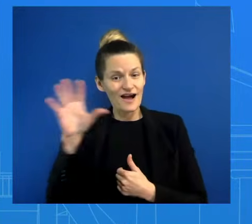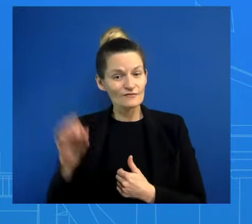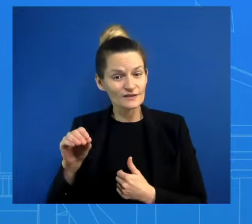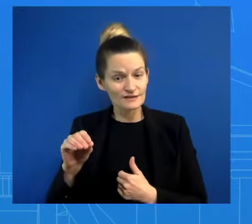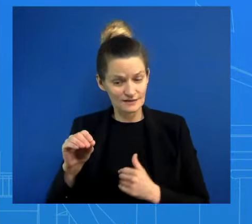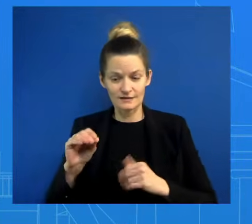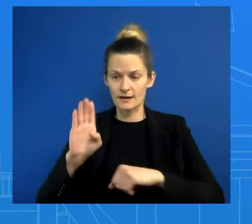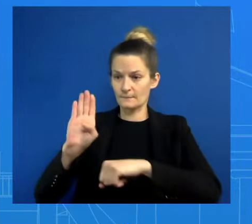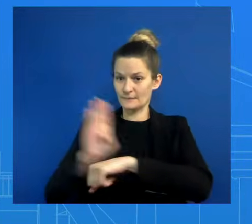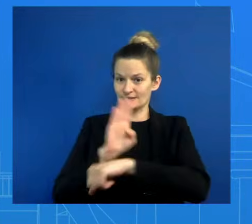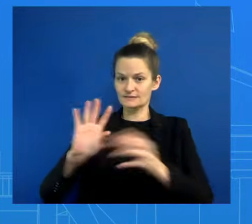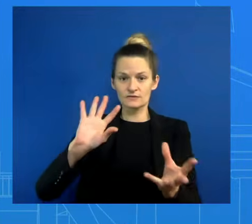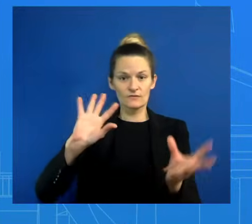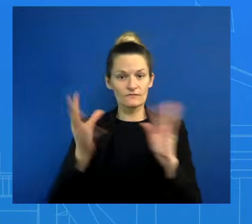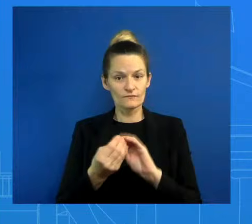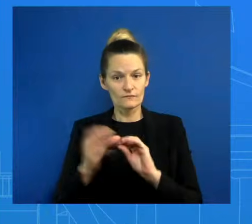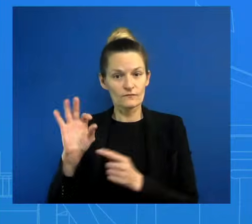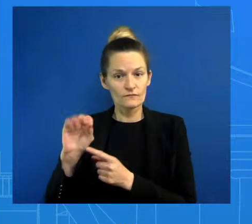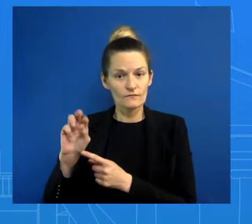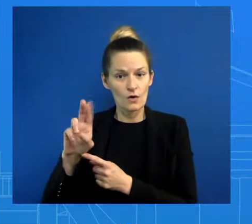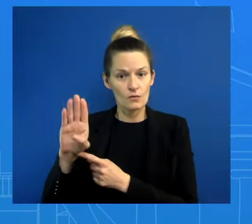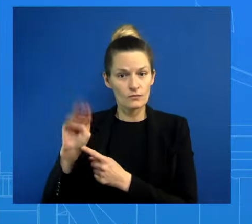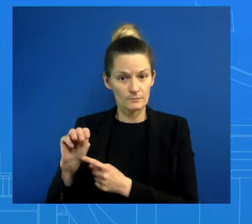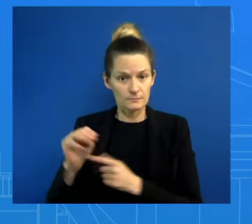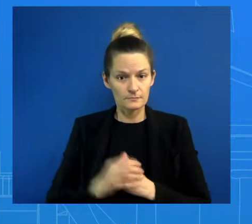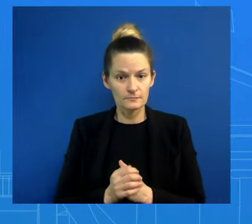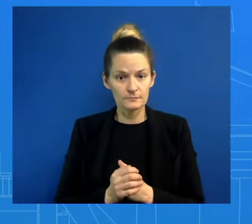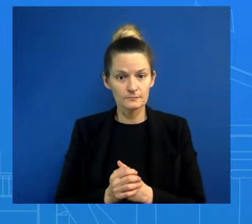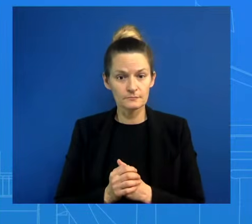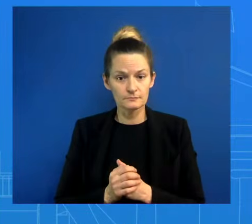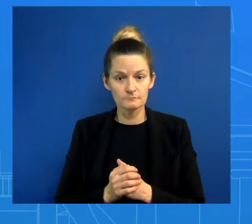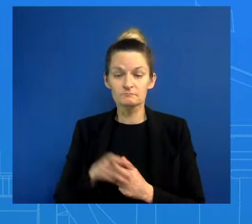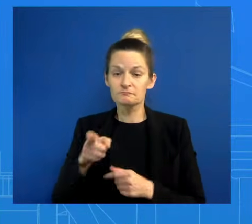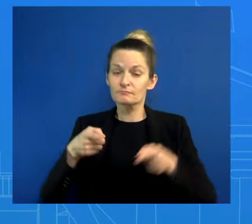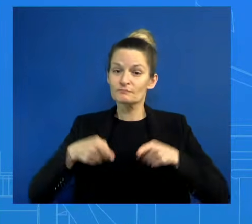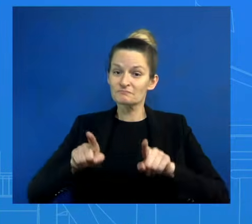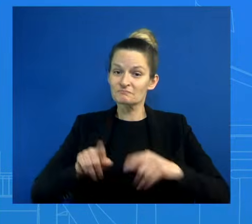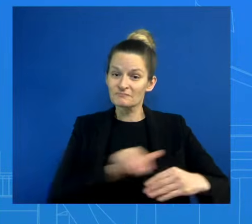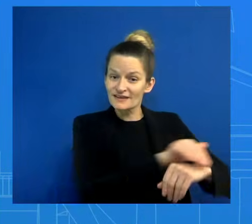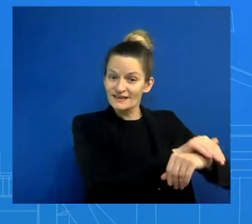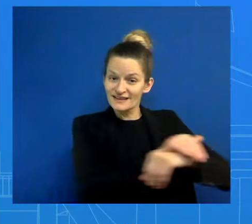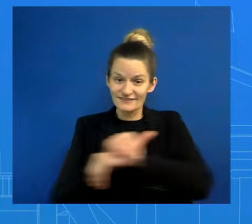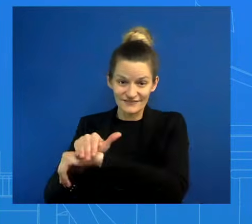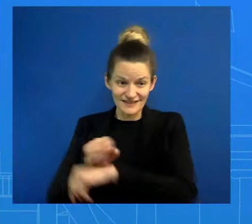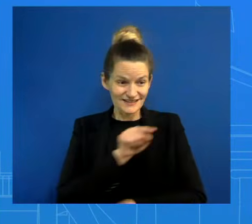In the evening, the President will host the U.S.-Africa Leaders Summit Dinner in the East Room.